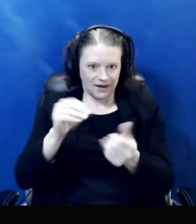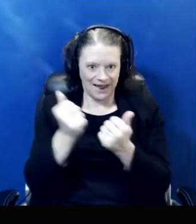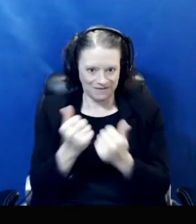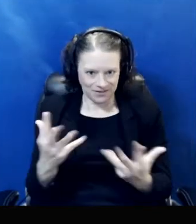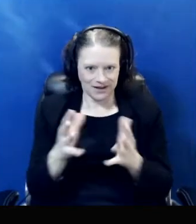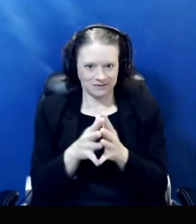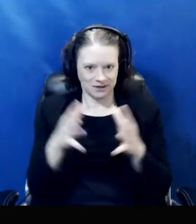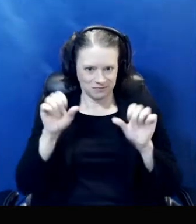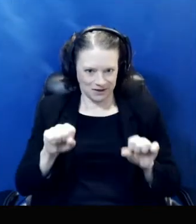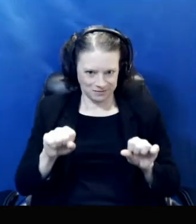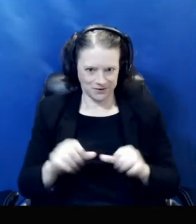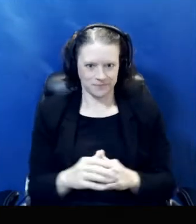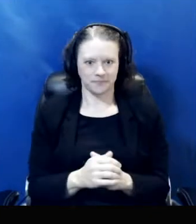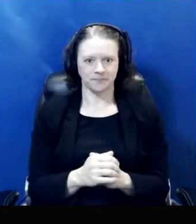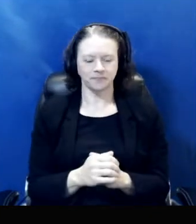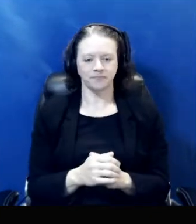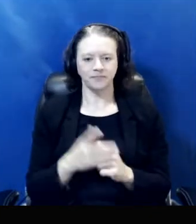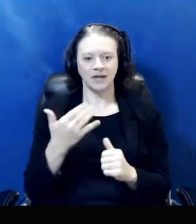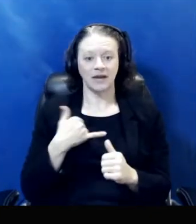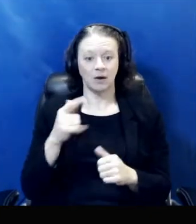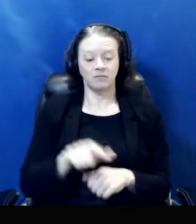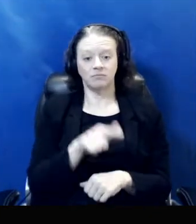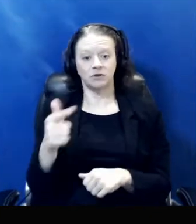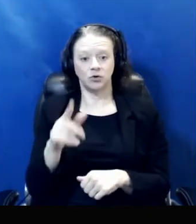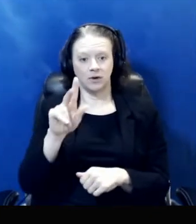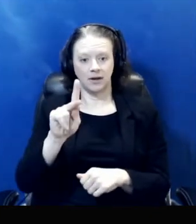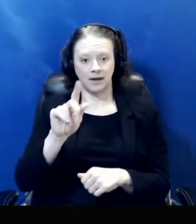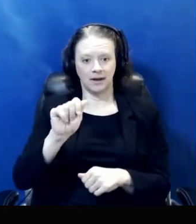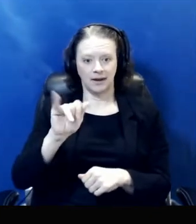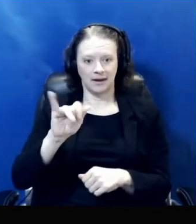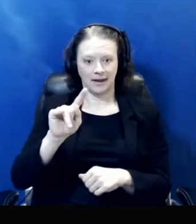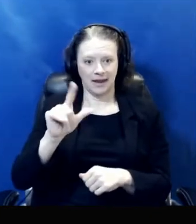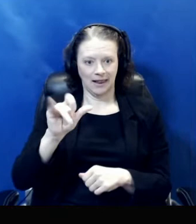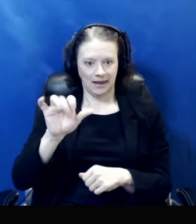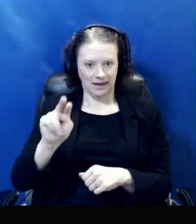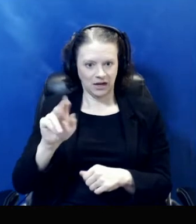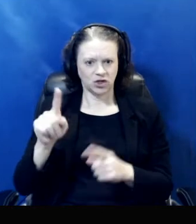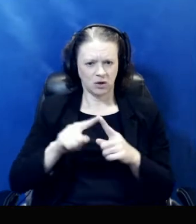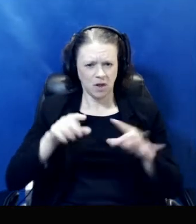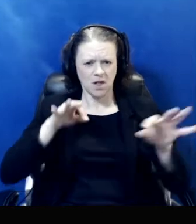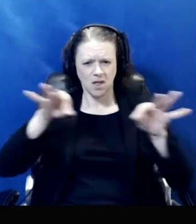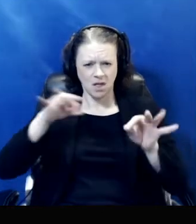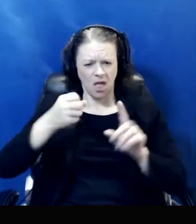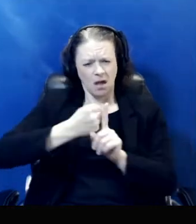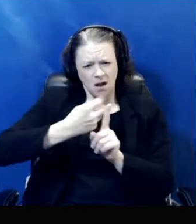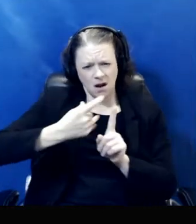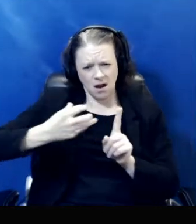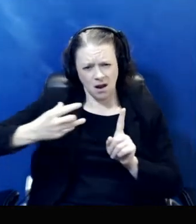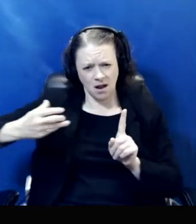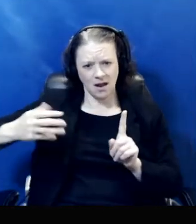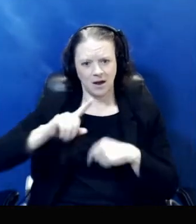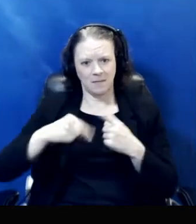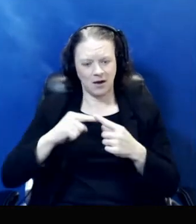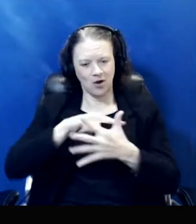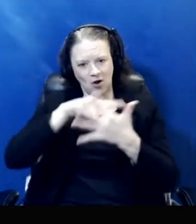Now I'm going to be tossing it back over to Kaitlyn, who's going to be doing a deep dive into all of the areas that we changed, so that you can